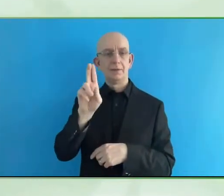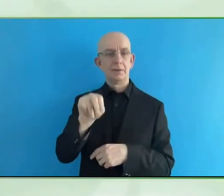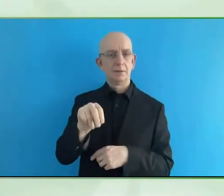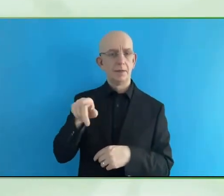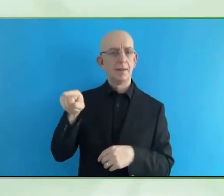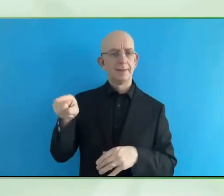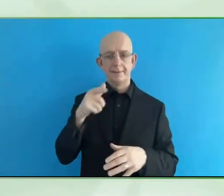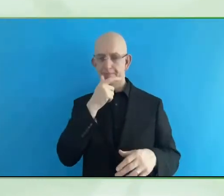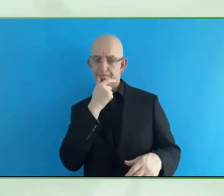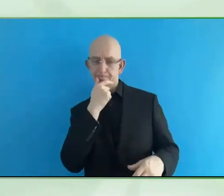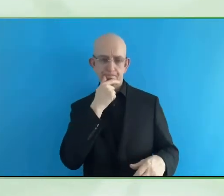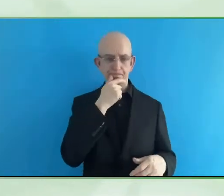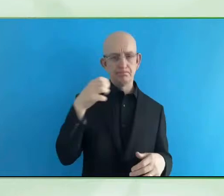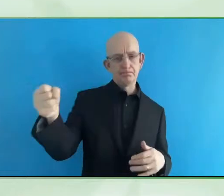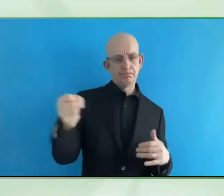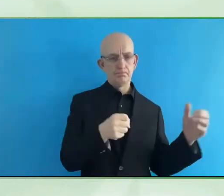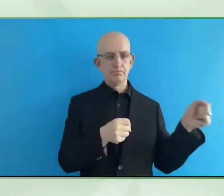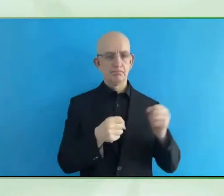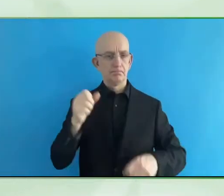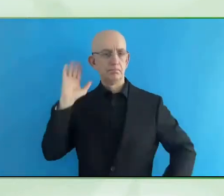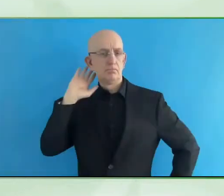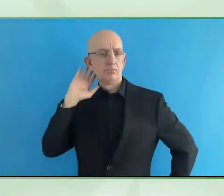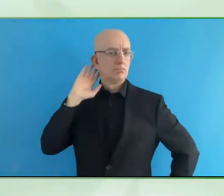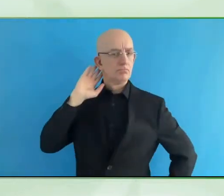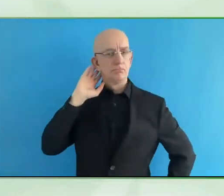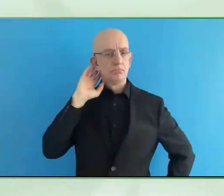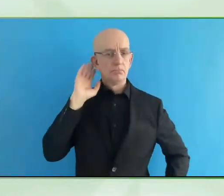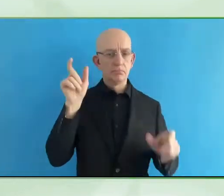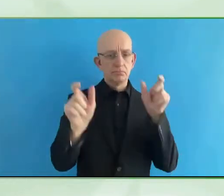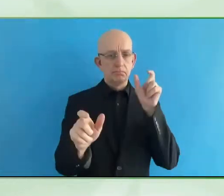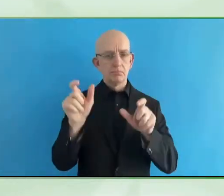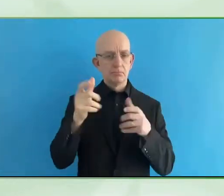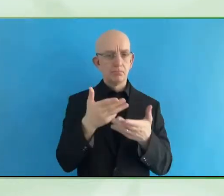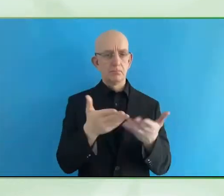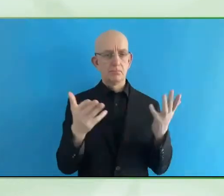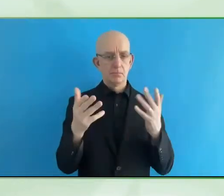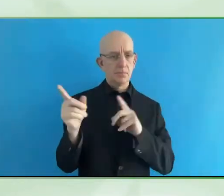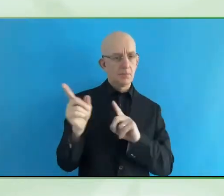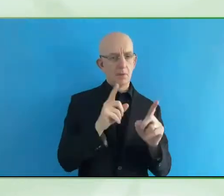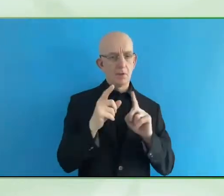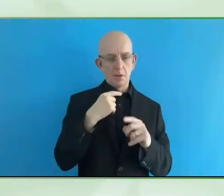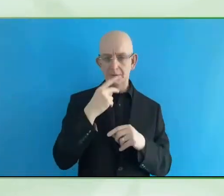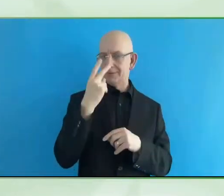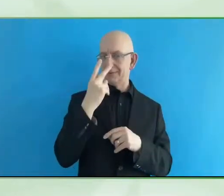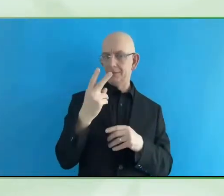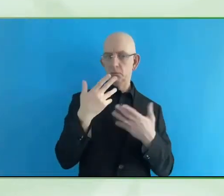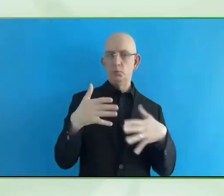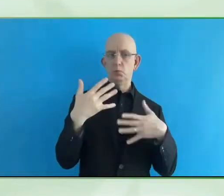Here's a question I'm going to ask years later. The barriers of inclusive design.